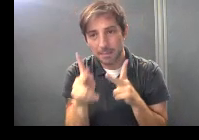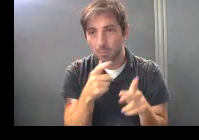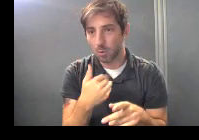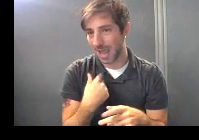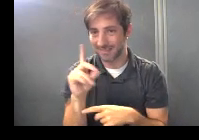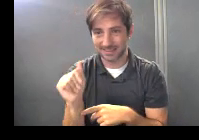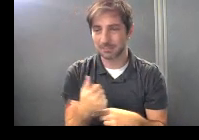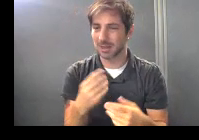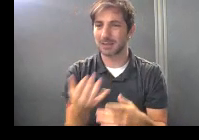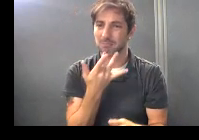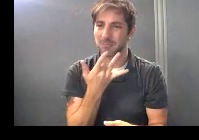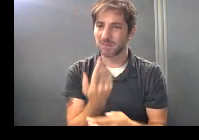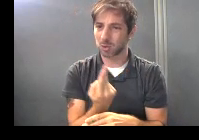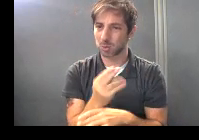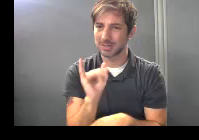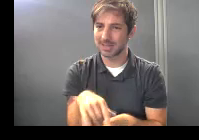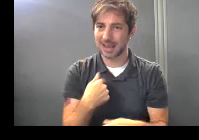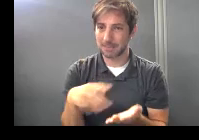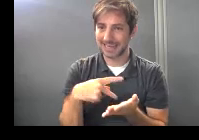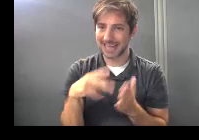I'M A DISABLED WOMAN. IT'S THEIR IDENTITY.